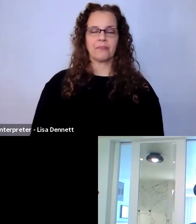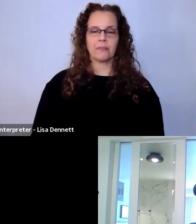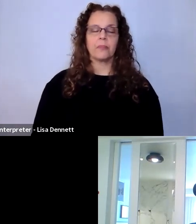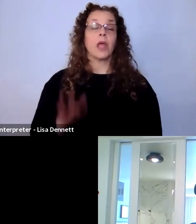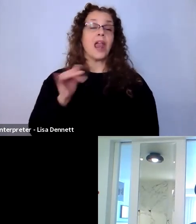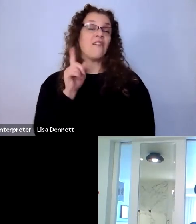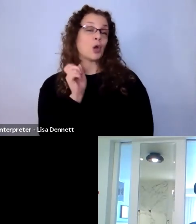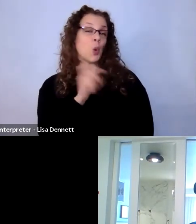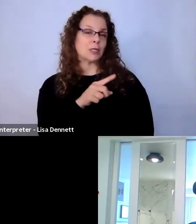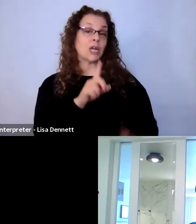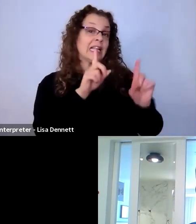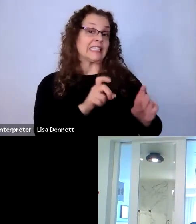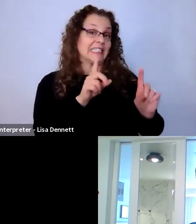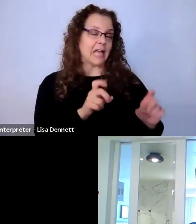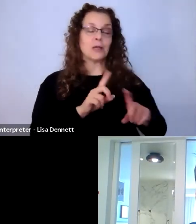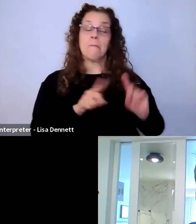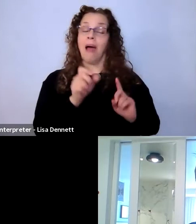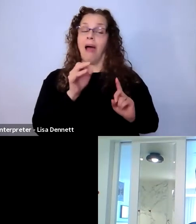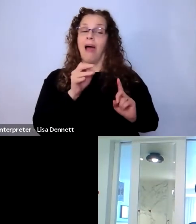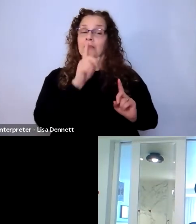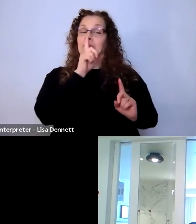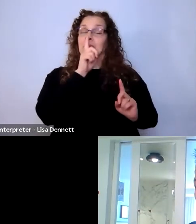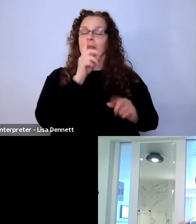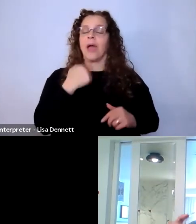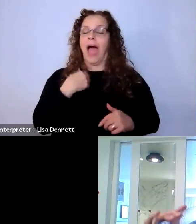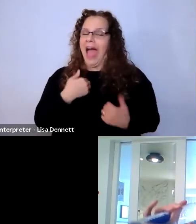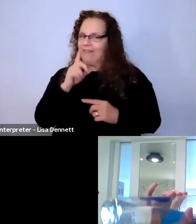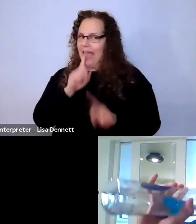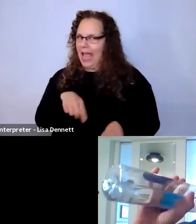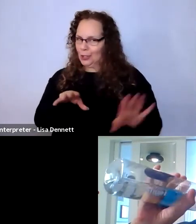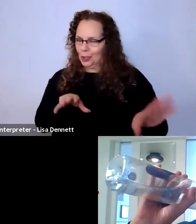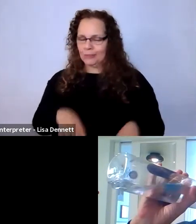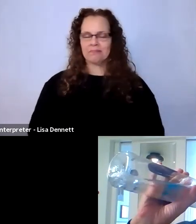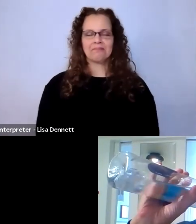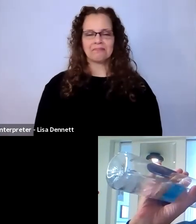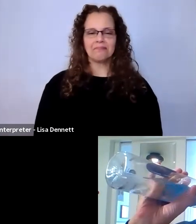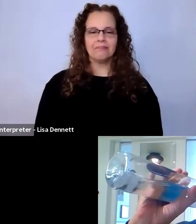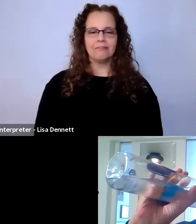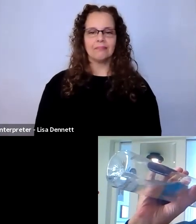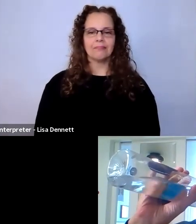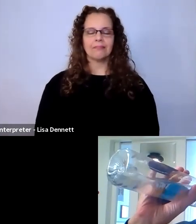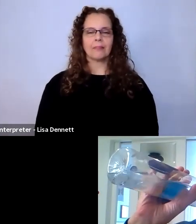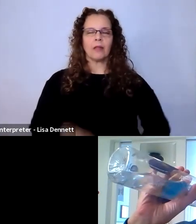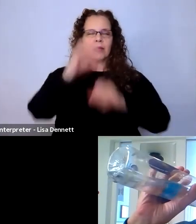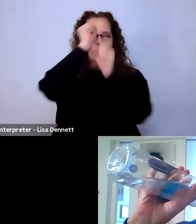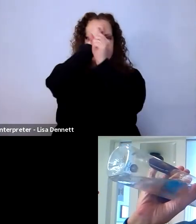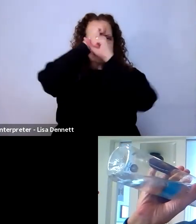I have the answer, just in case so i'm not putting too much on the spot the the vision and mission of the god foundation.